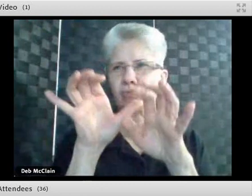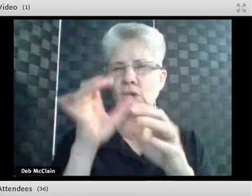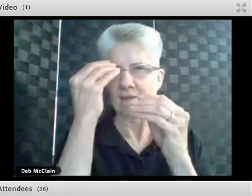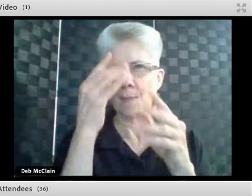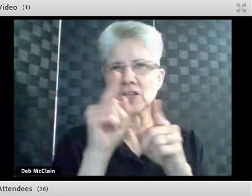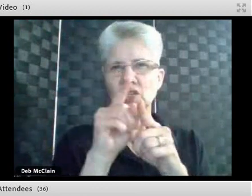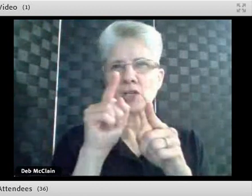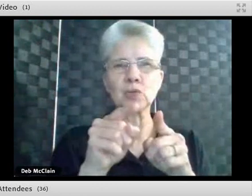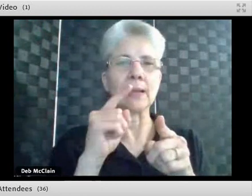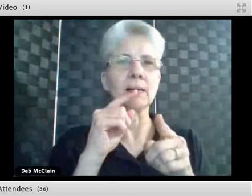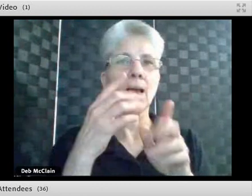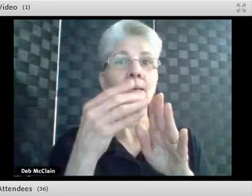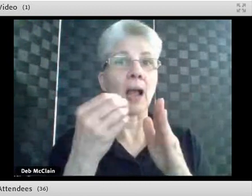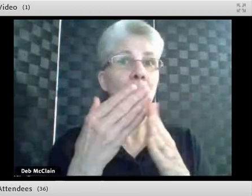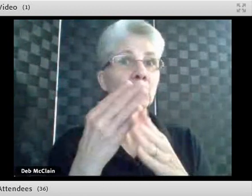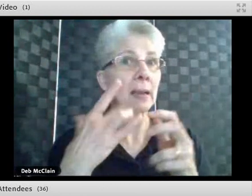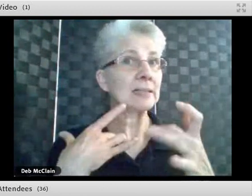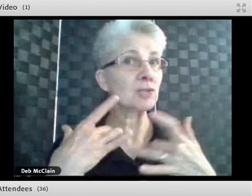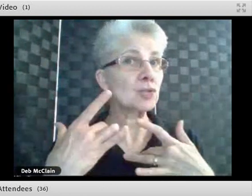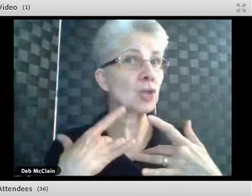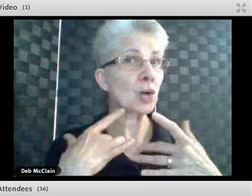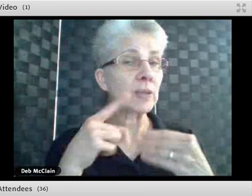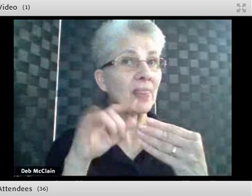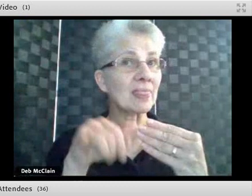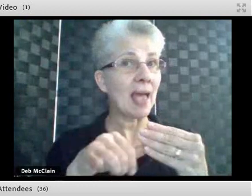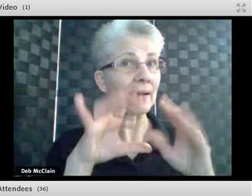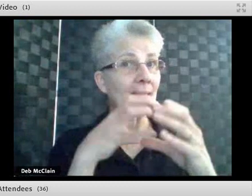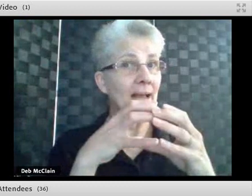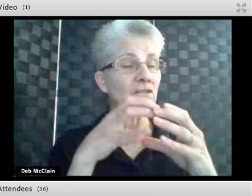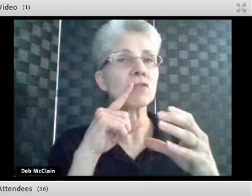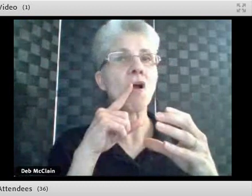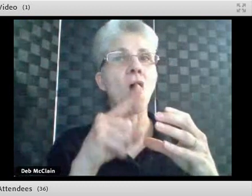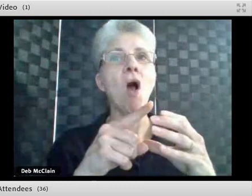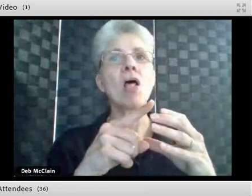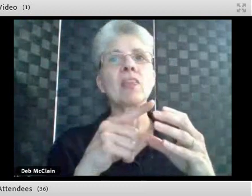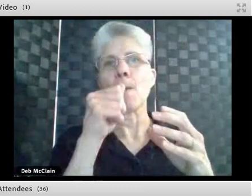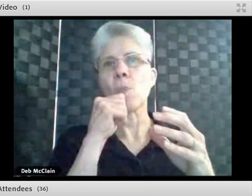You know, are there copyright concerns with that collection? Are there privacy concerns?